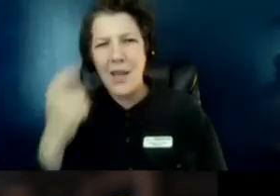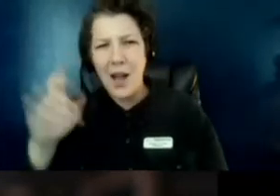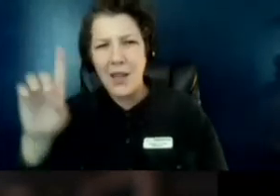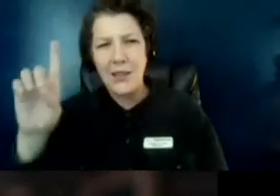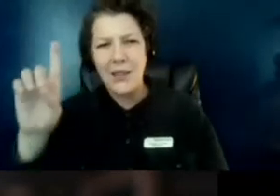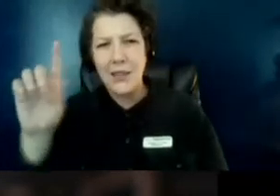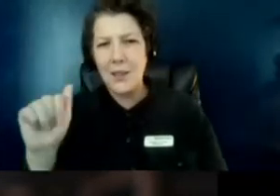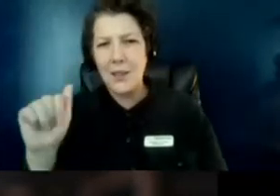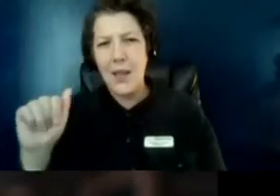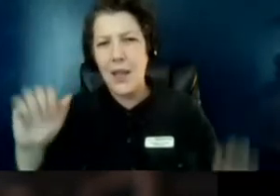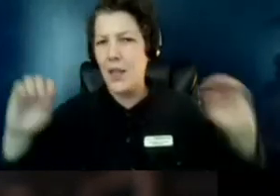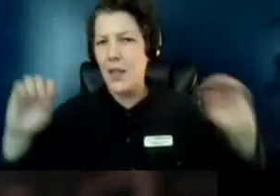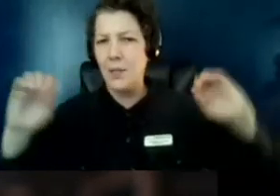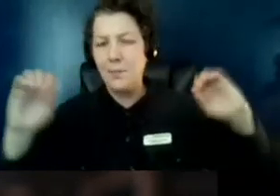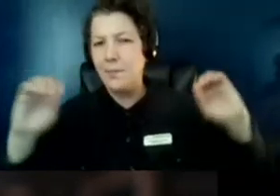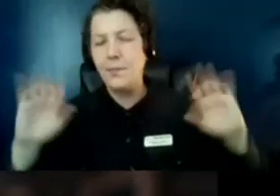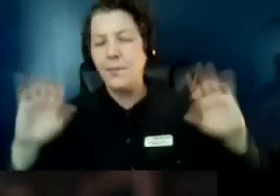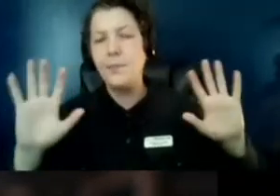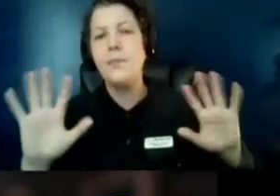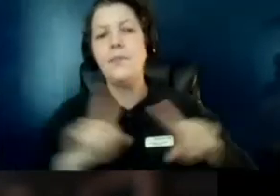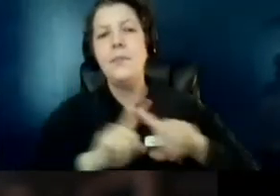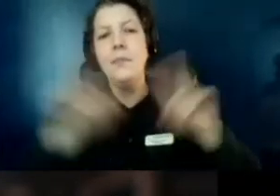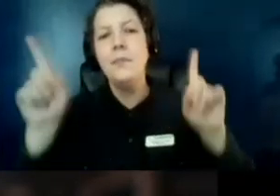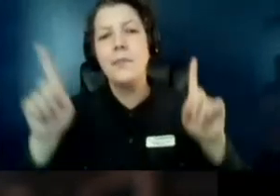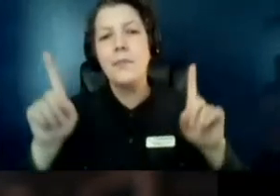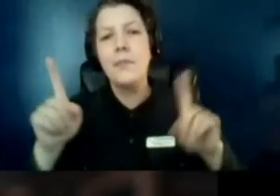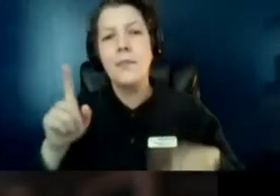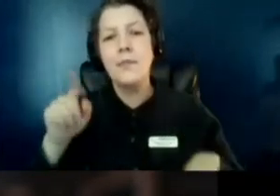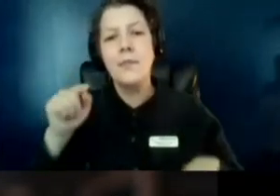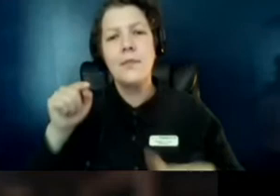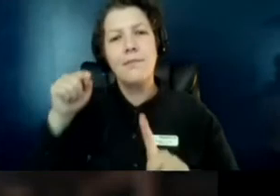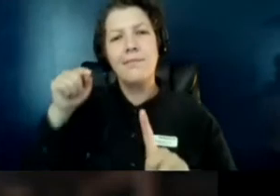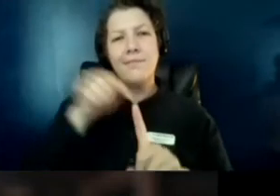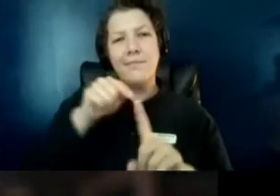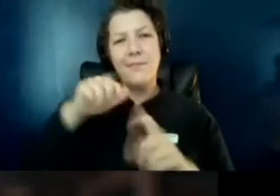them from being able to be attentive. You know, maybe it's that they just got a food